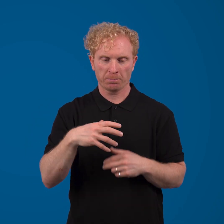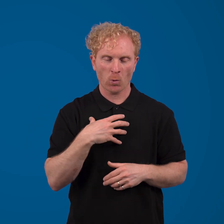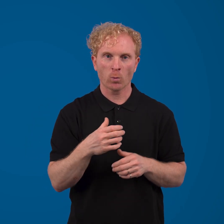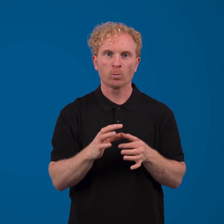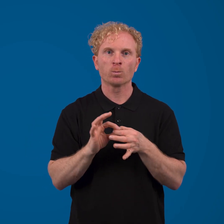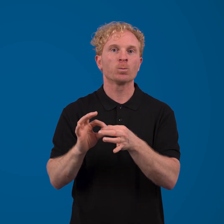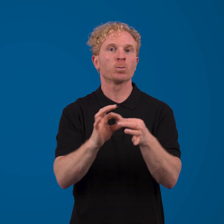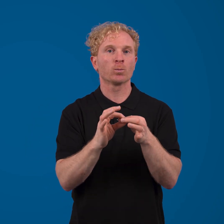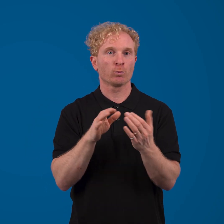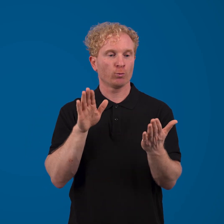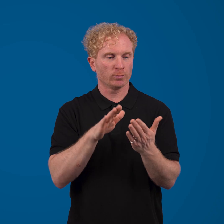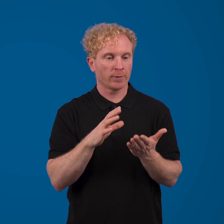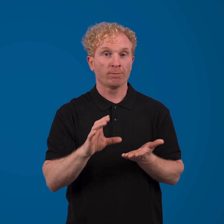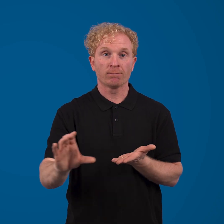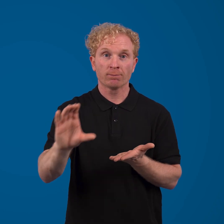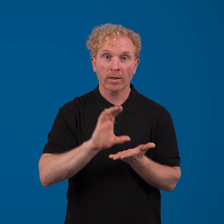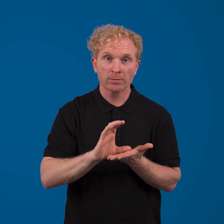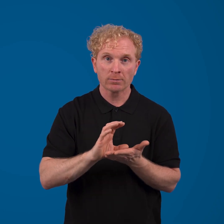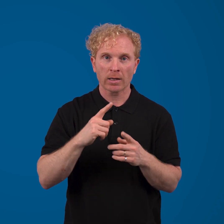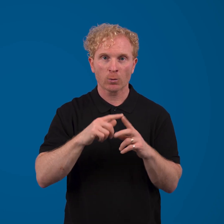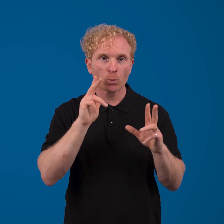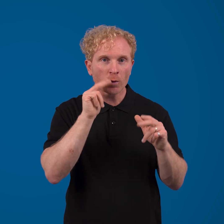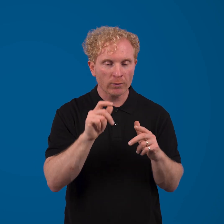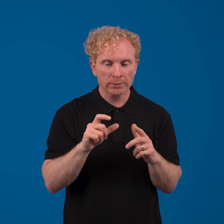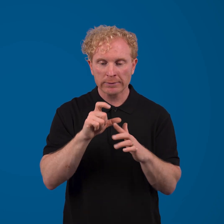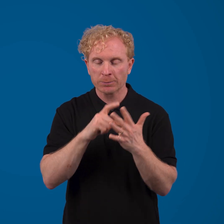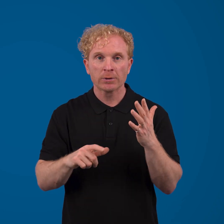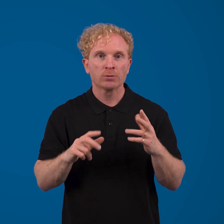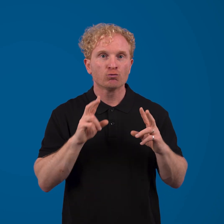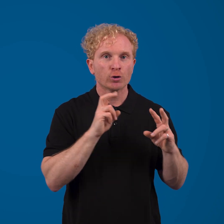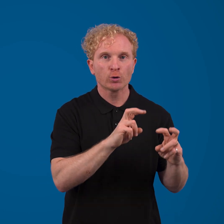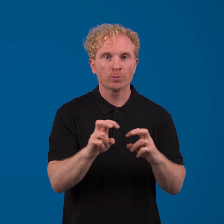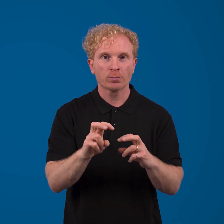a more coordinated approach to funding and undertaking disability research.